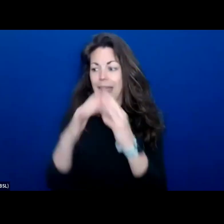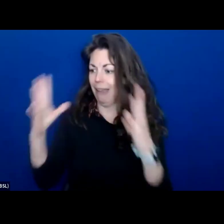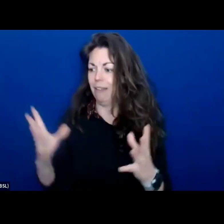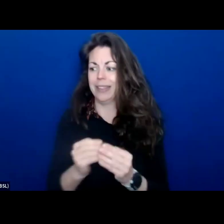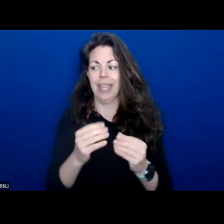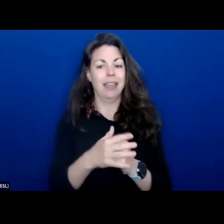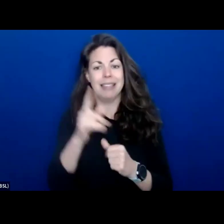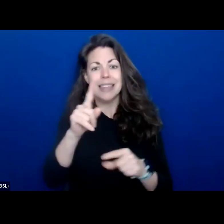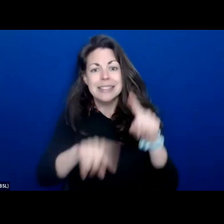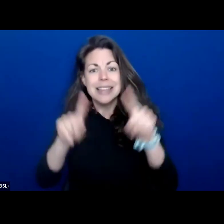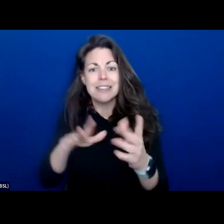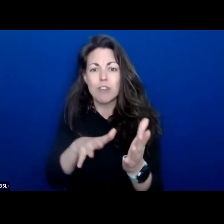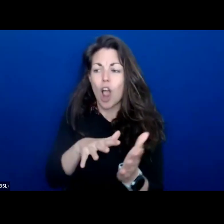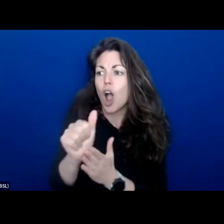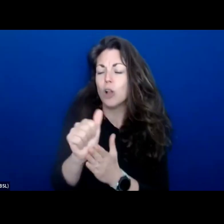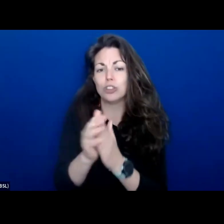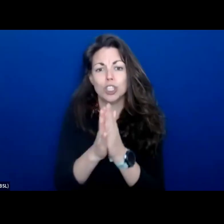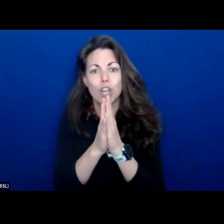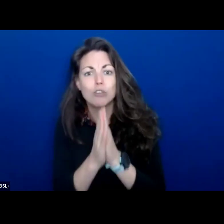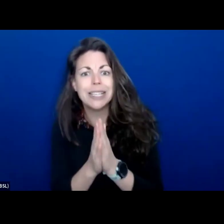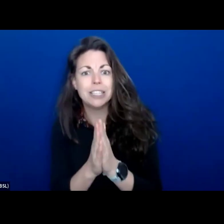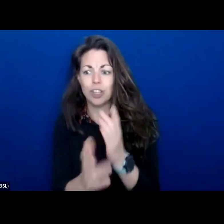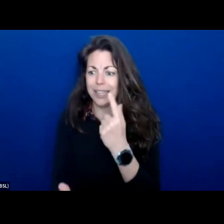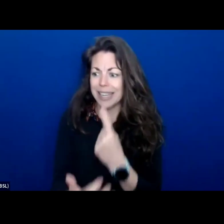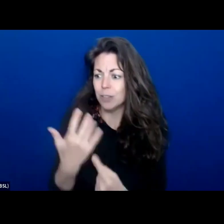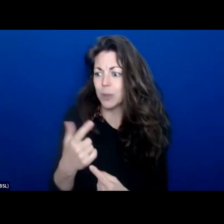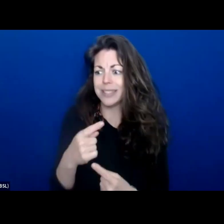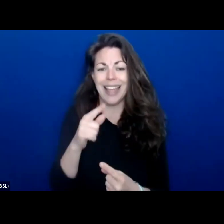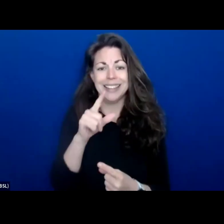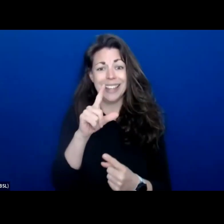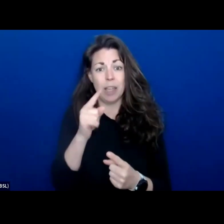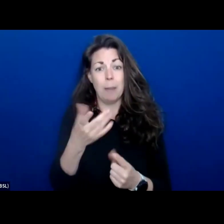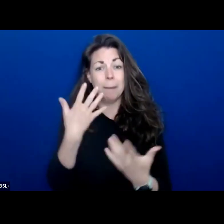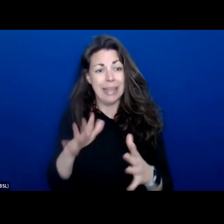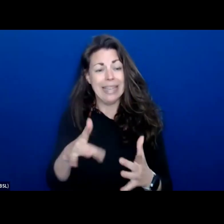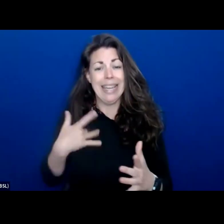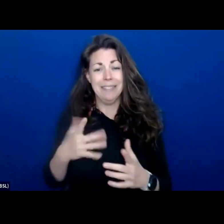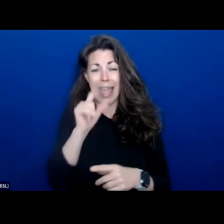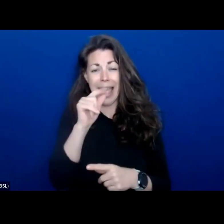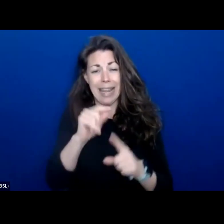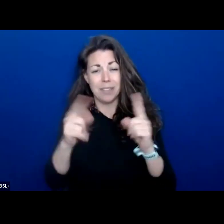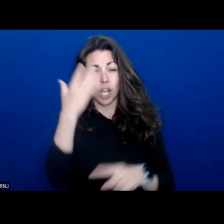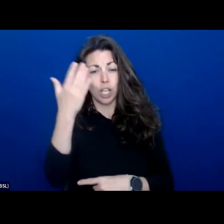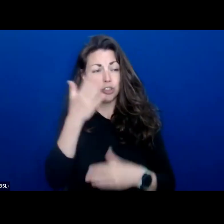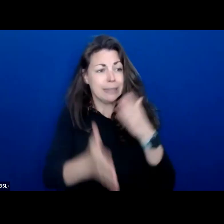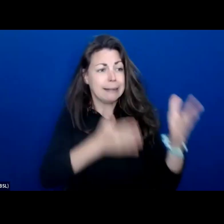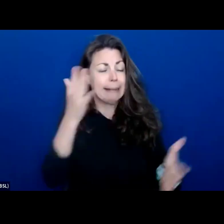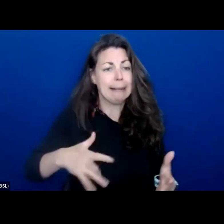and religions and the 11 countries that I've lived in, they have molded me and they